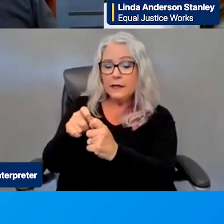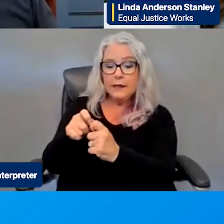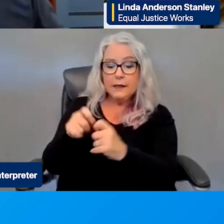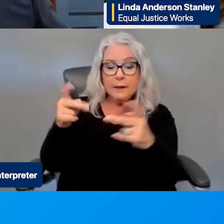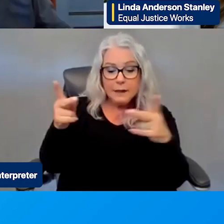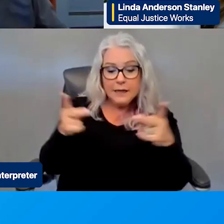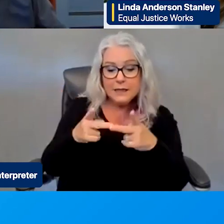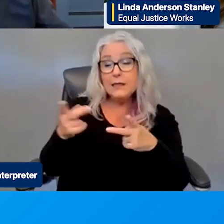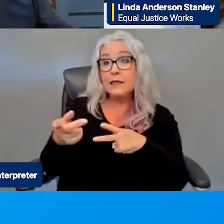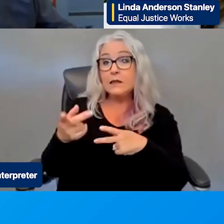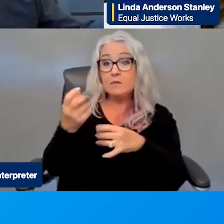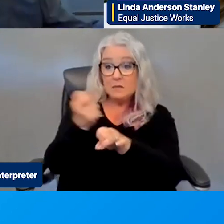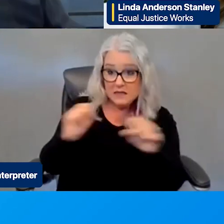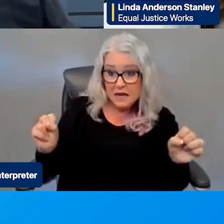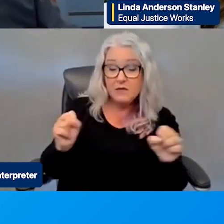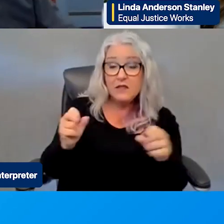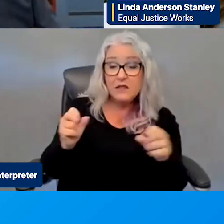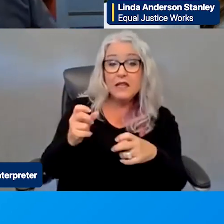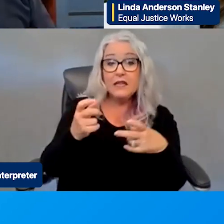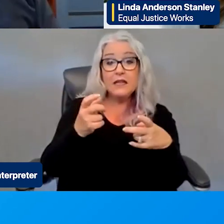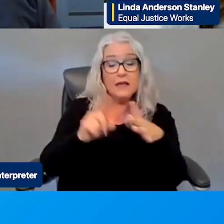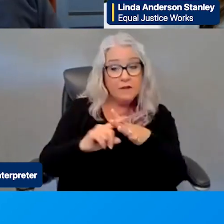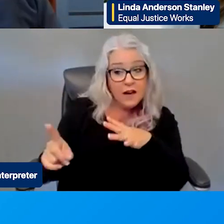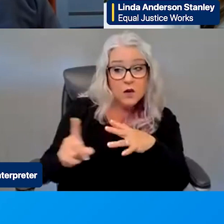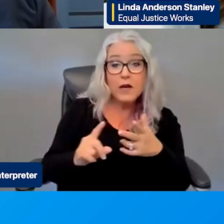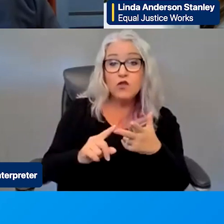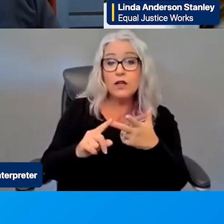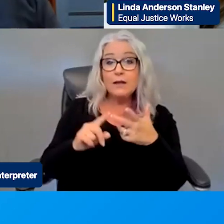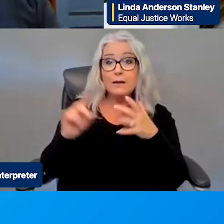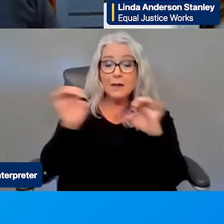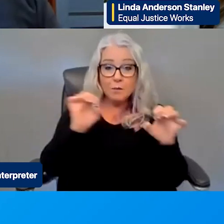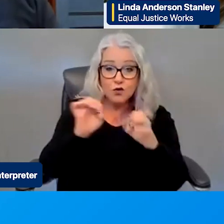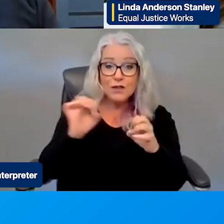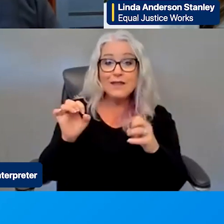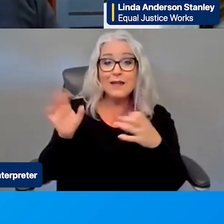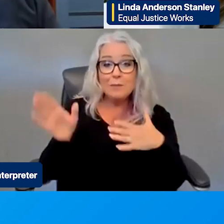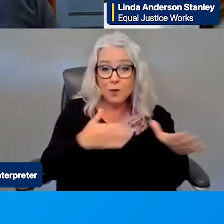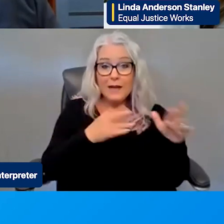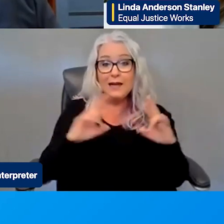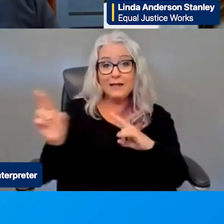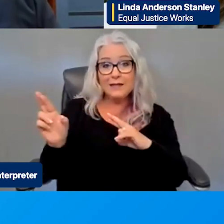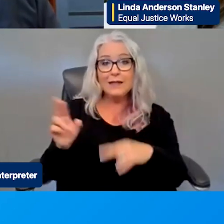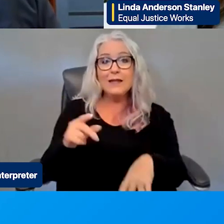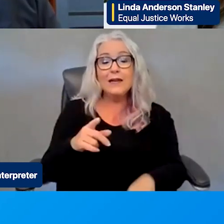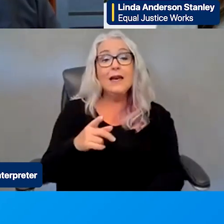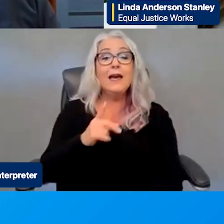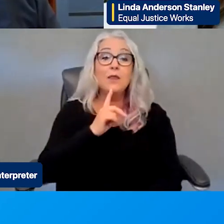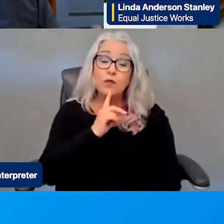like that. Accessibility evacuation procedures, all of these different things. The reality is I have found as